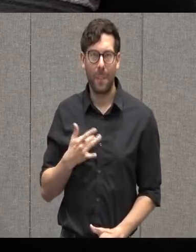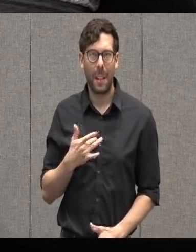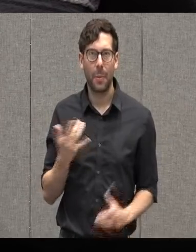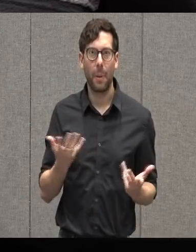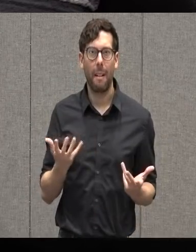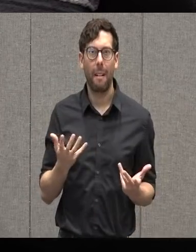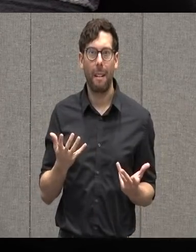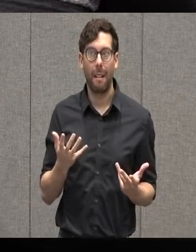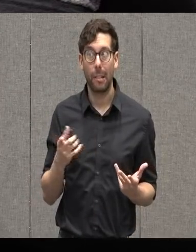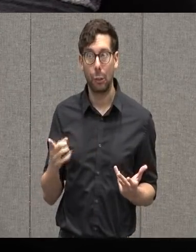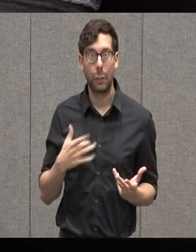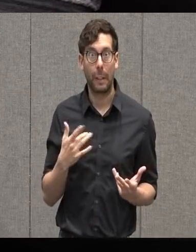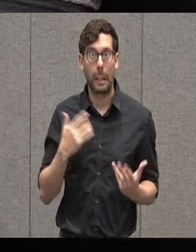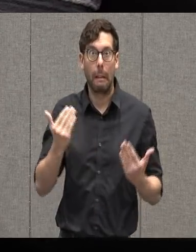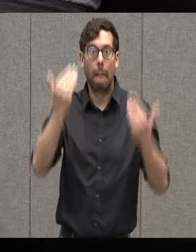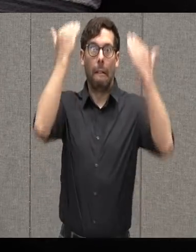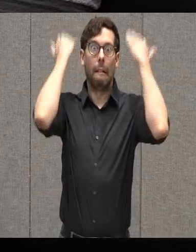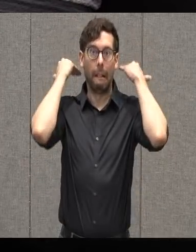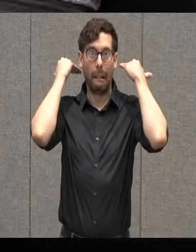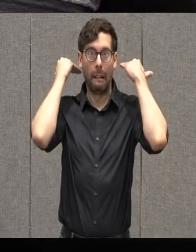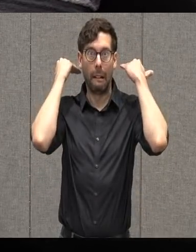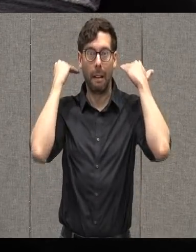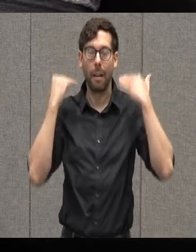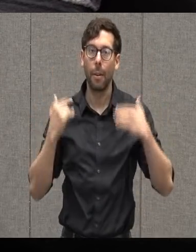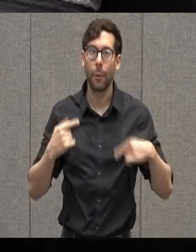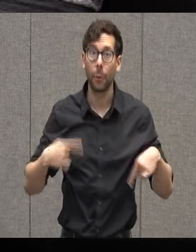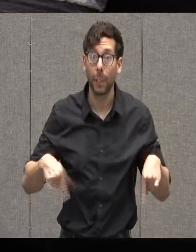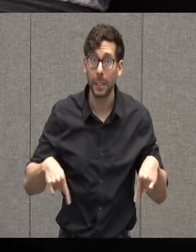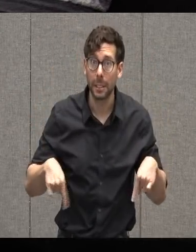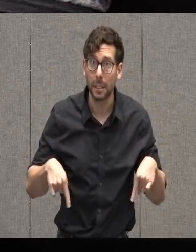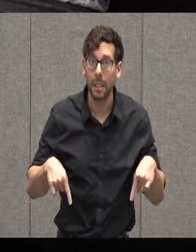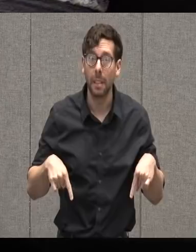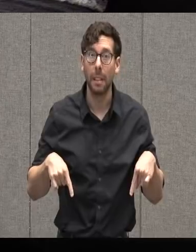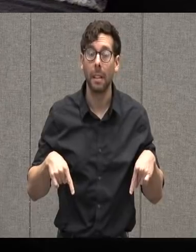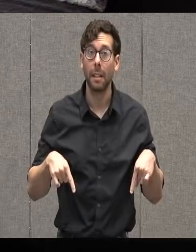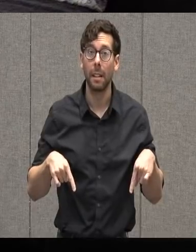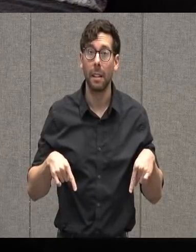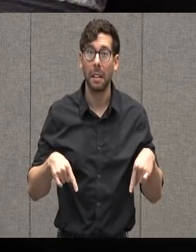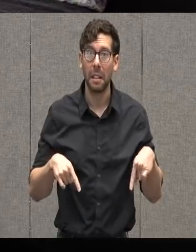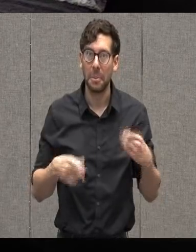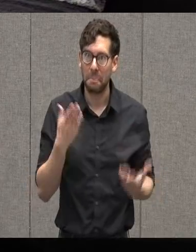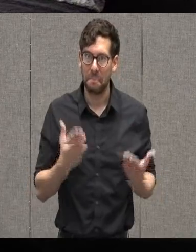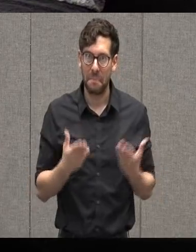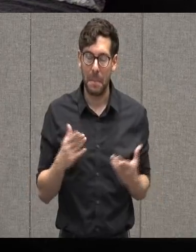Overwhelmed? Nervous? Maybe even scared?